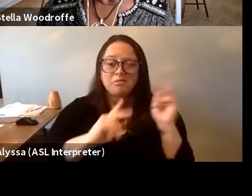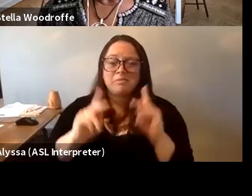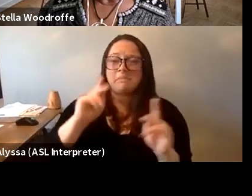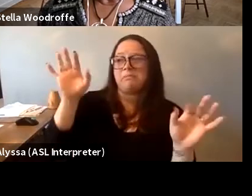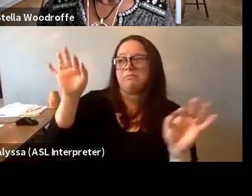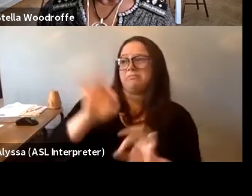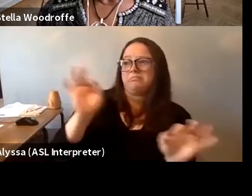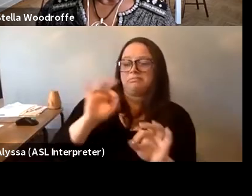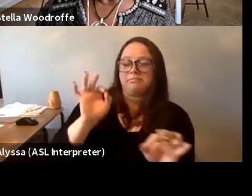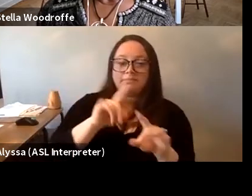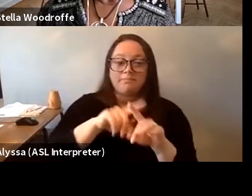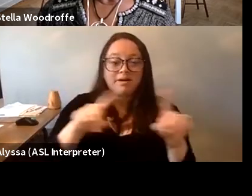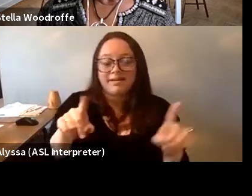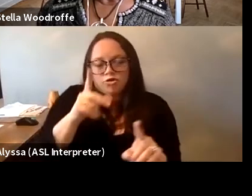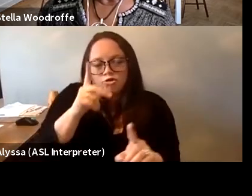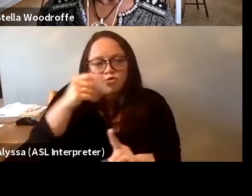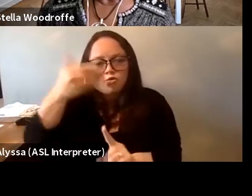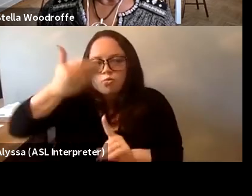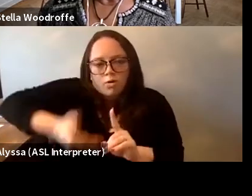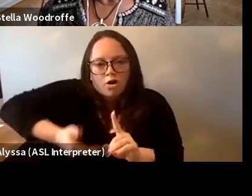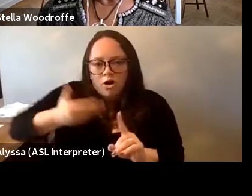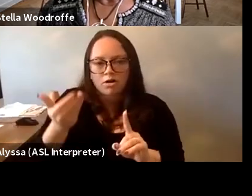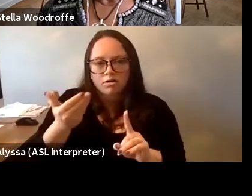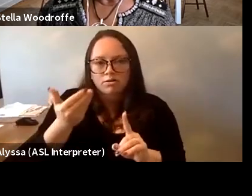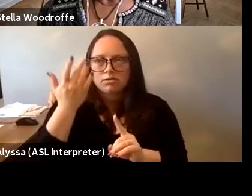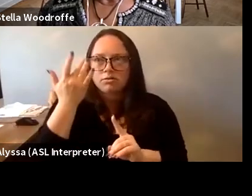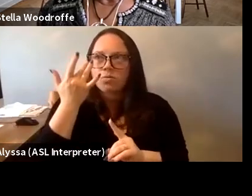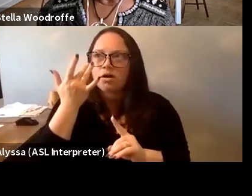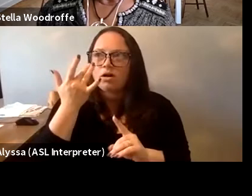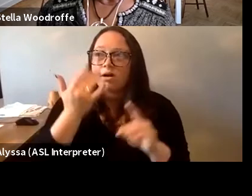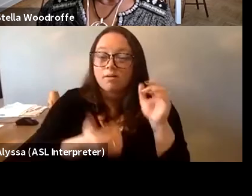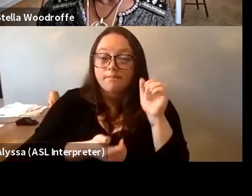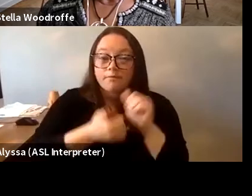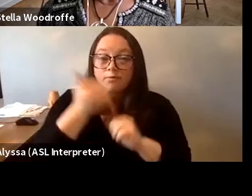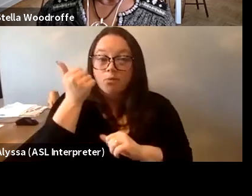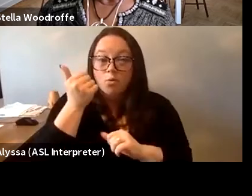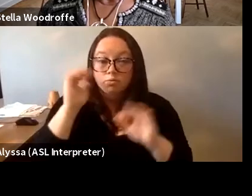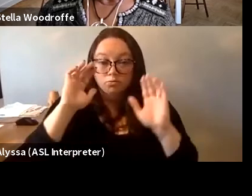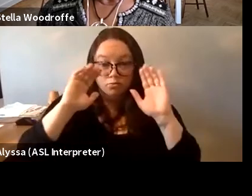this is who we are. Because for most artistic people, they, they